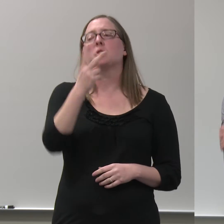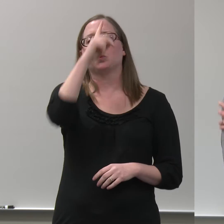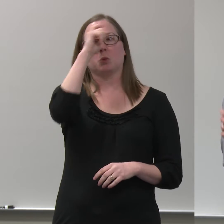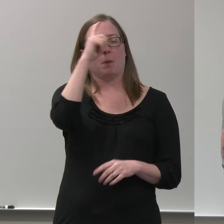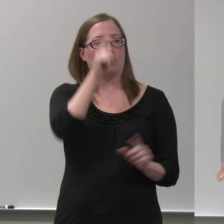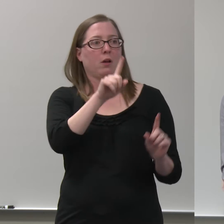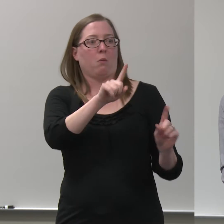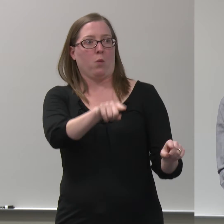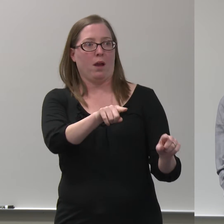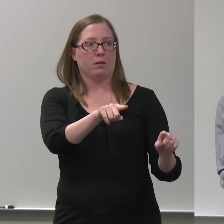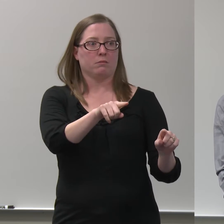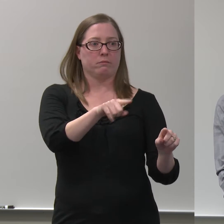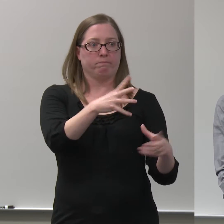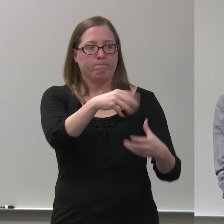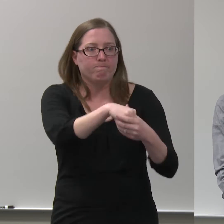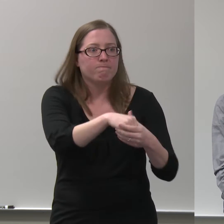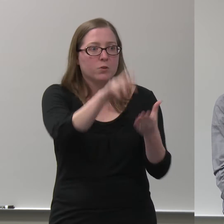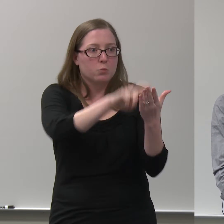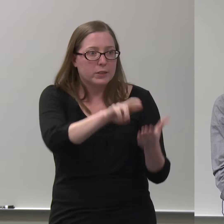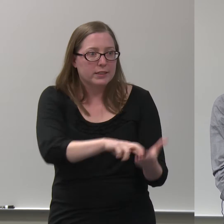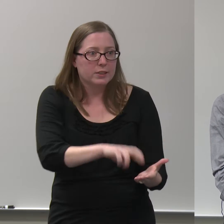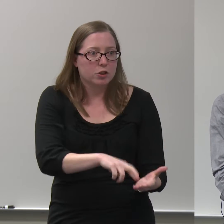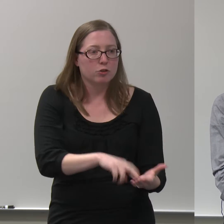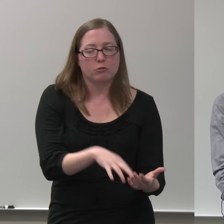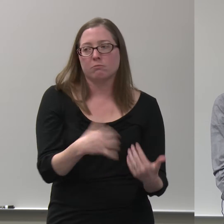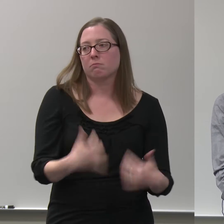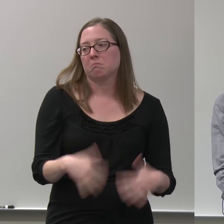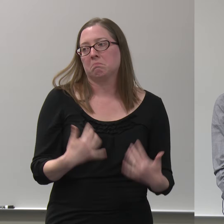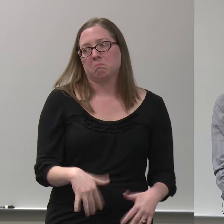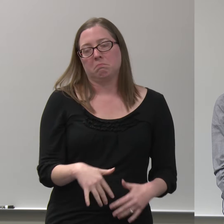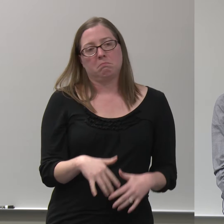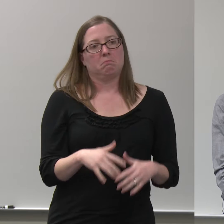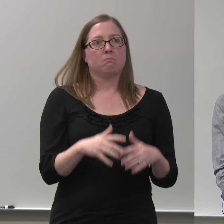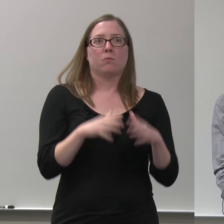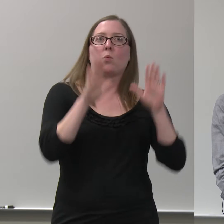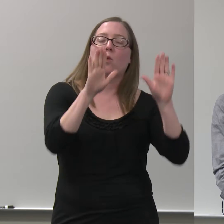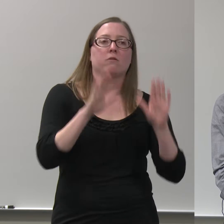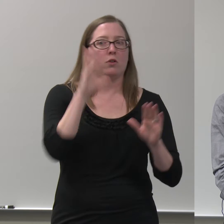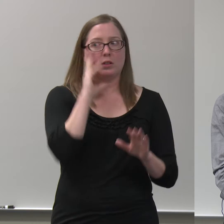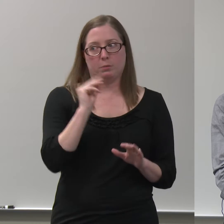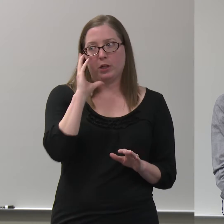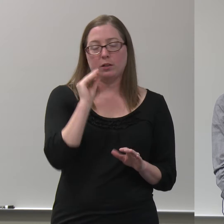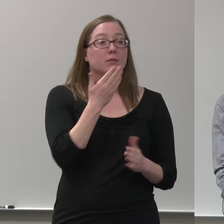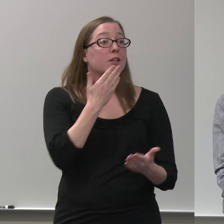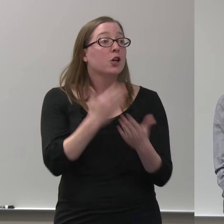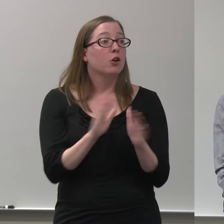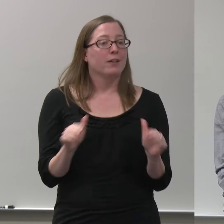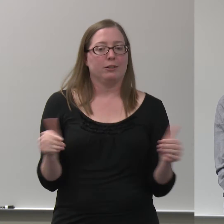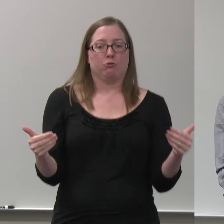the two summers I spent there before actually going on to college and was a good introduction for somebody